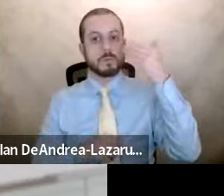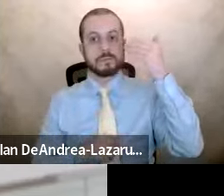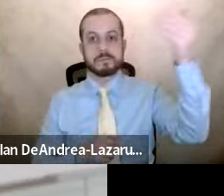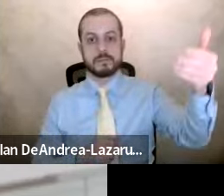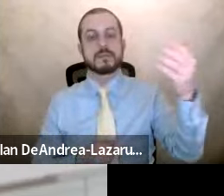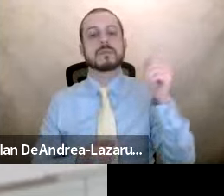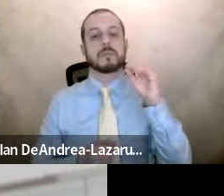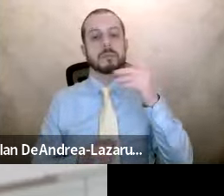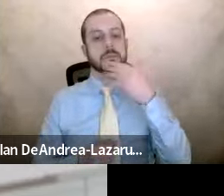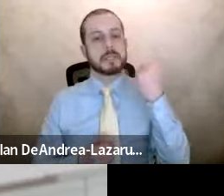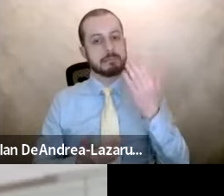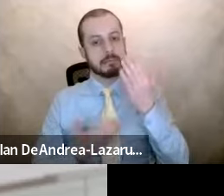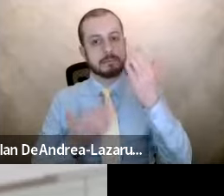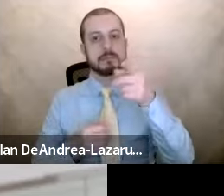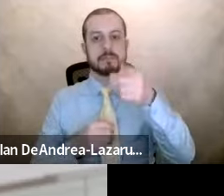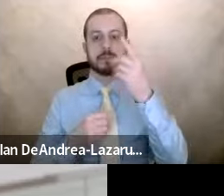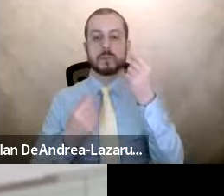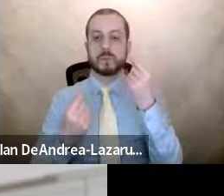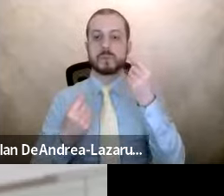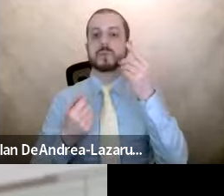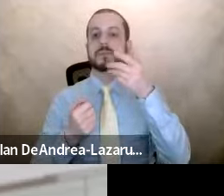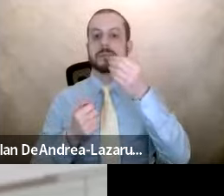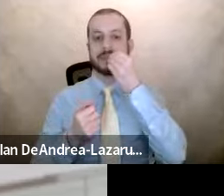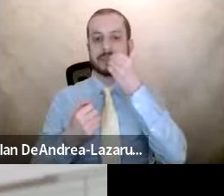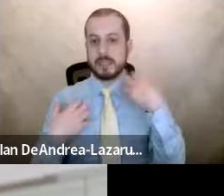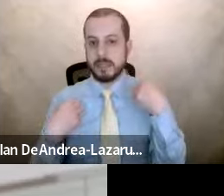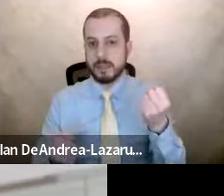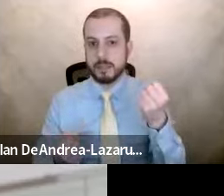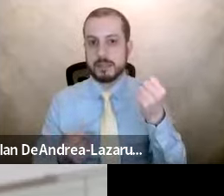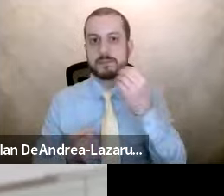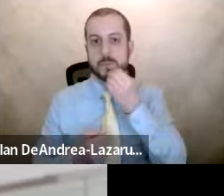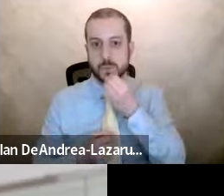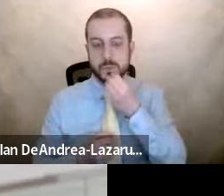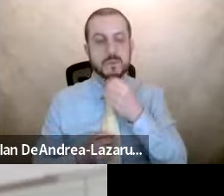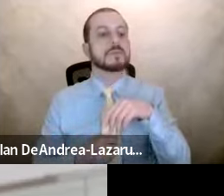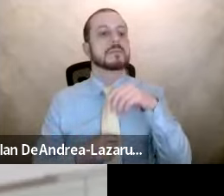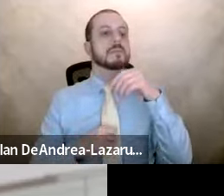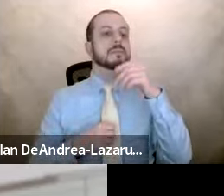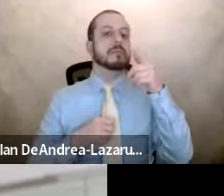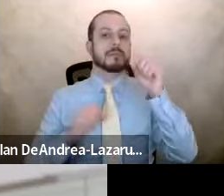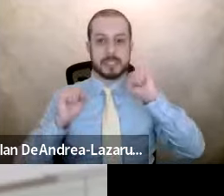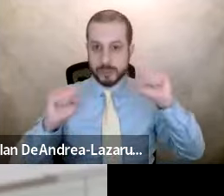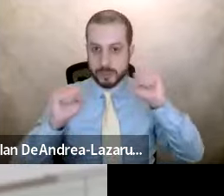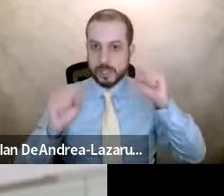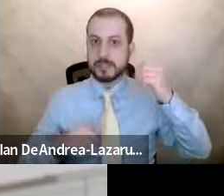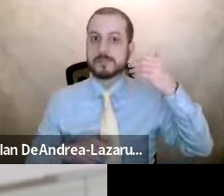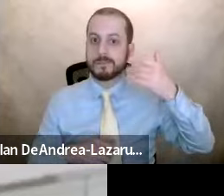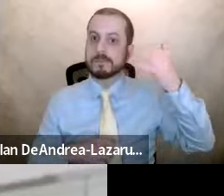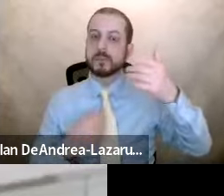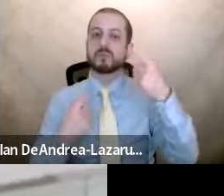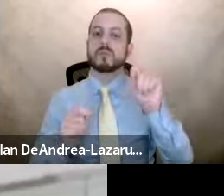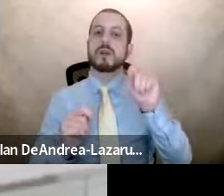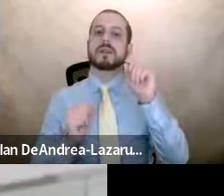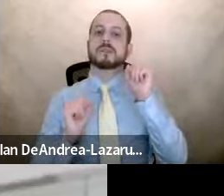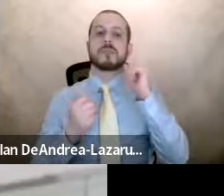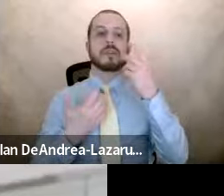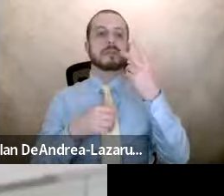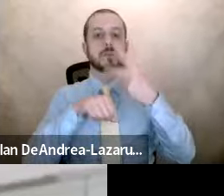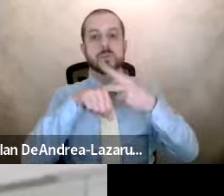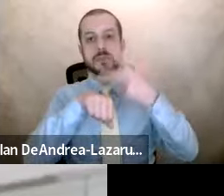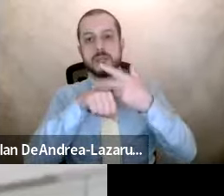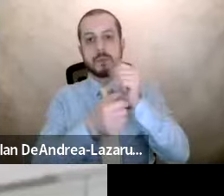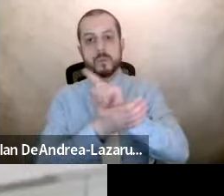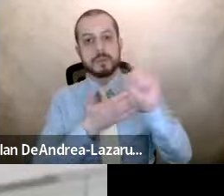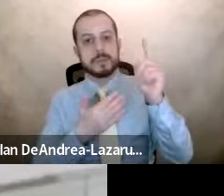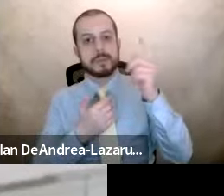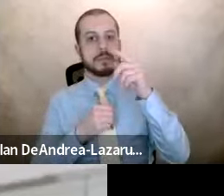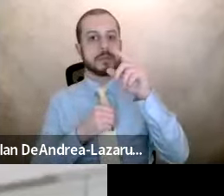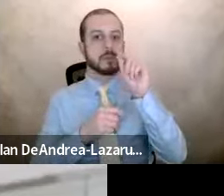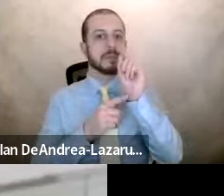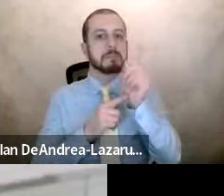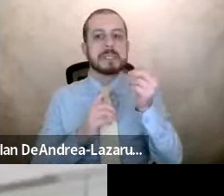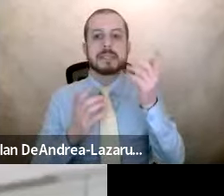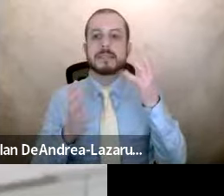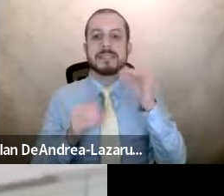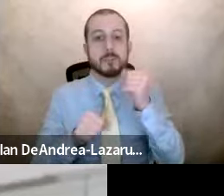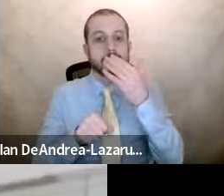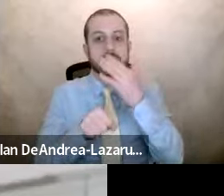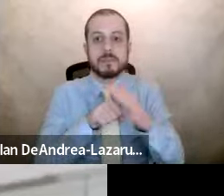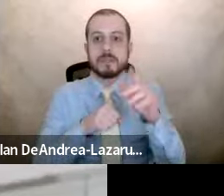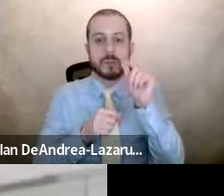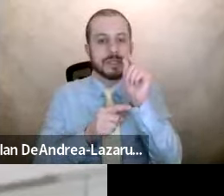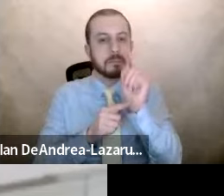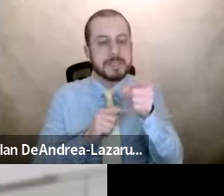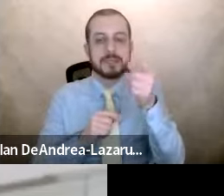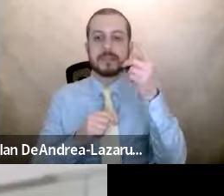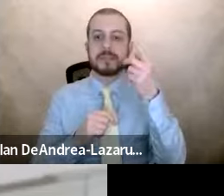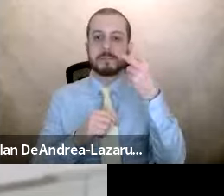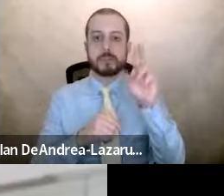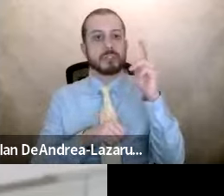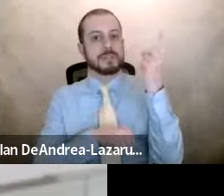So, your food habits, your daily to-dos, your exercise, your sleep, your smoking status, these are things that you do in your day-to-day that may need to change.